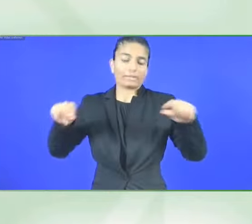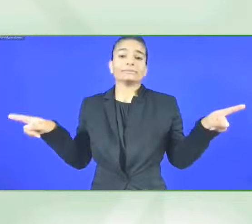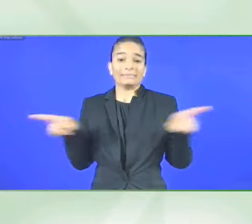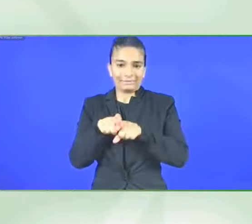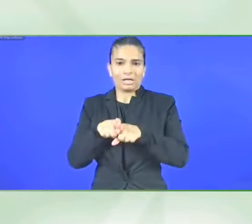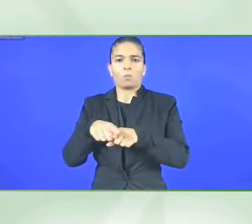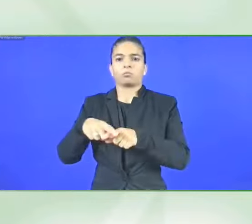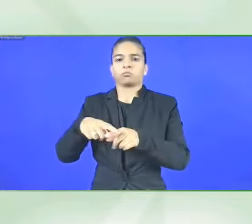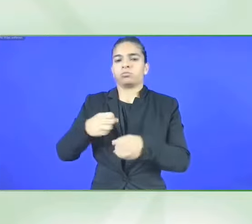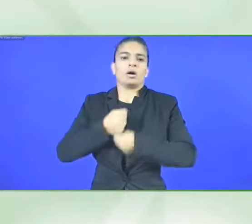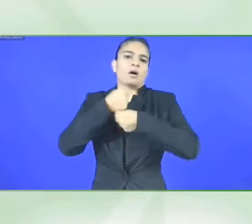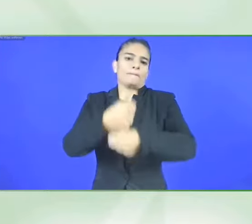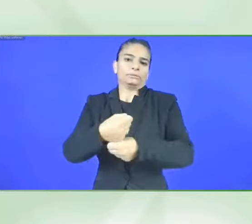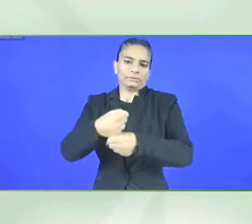inclusion is a must.